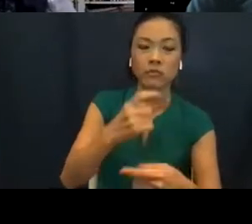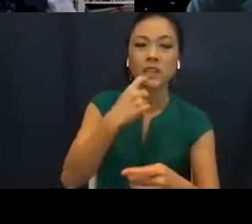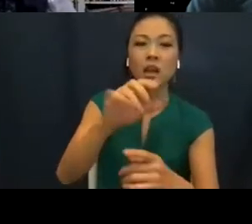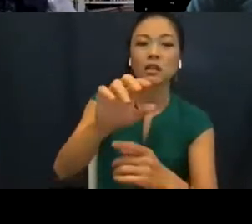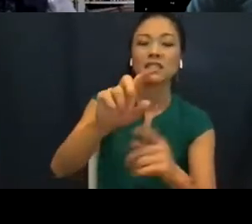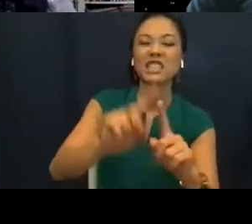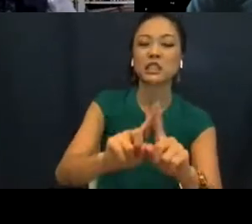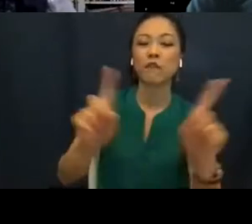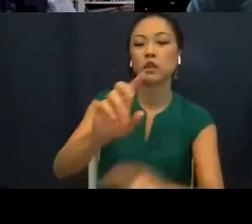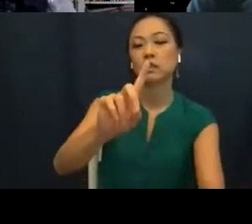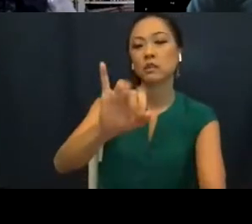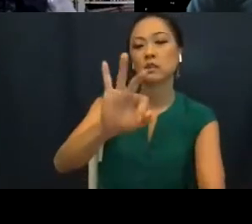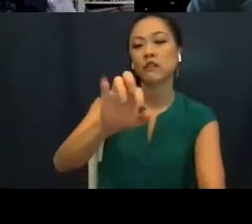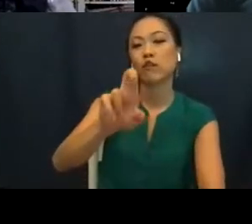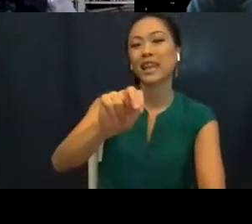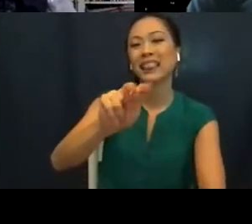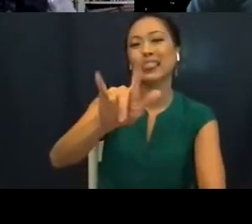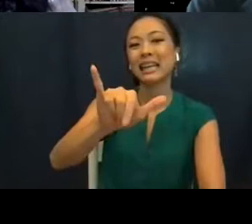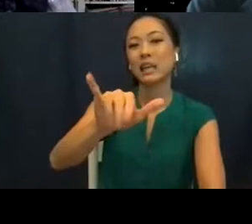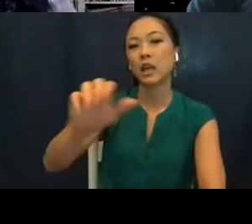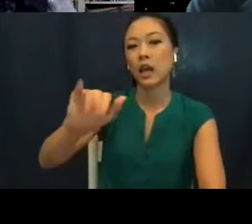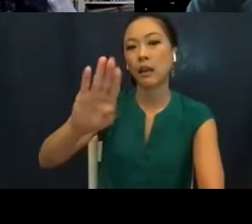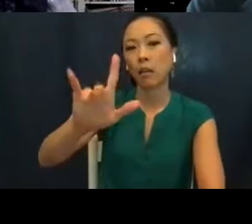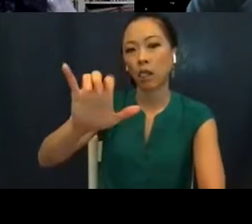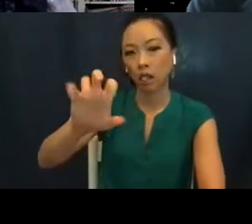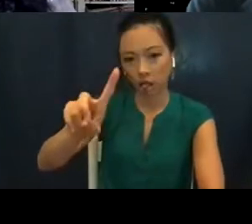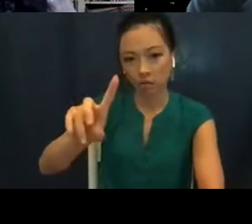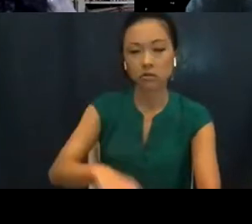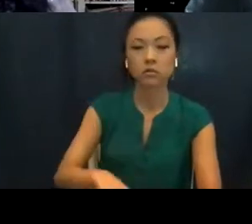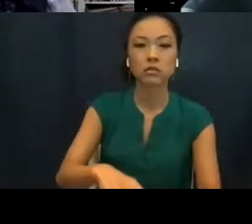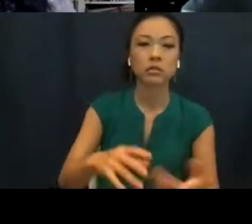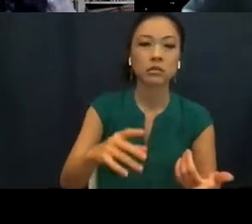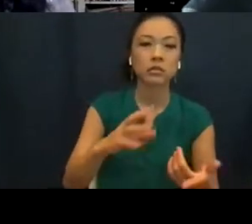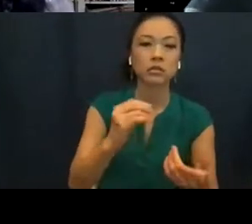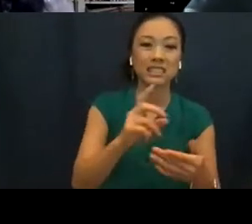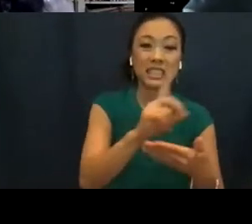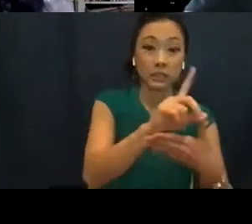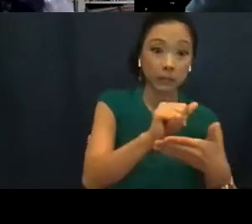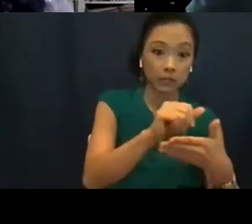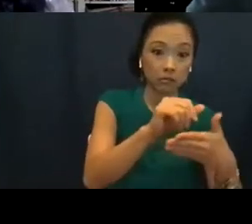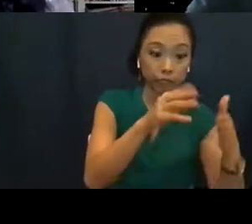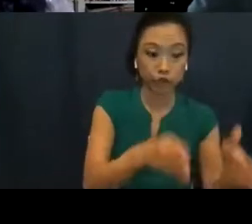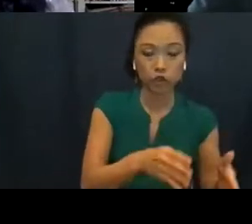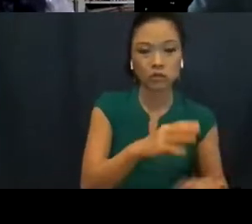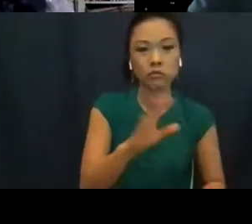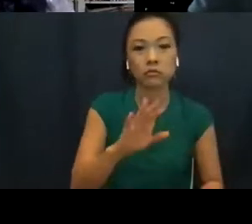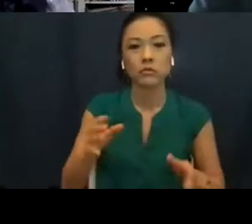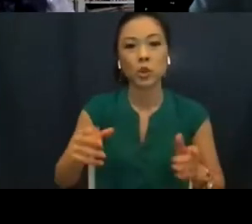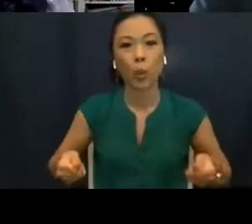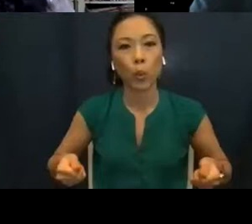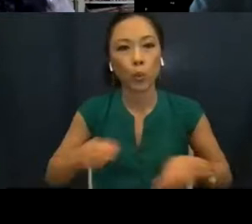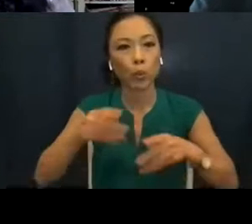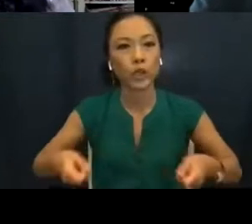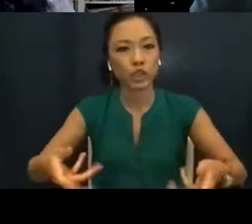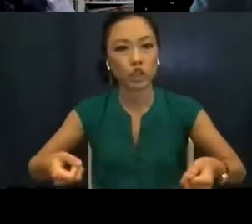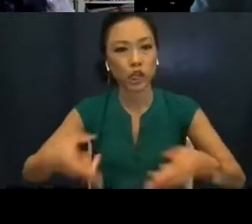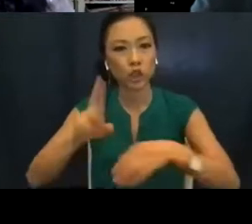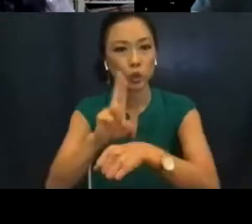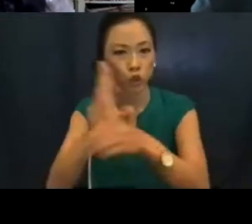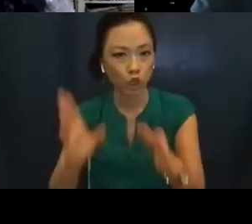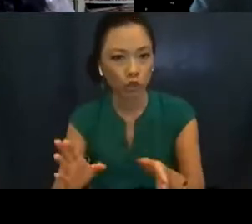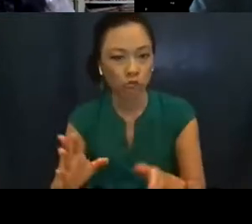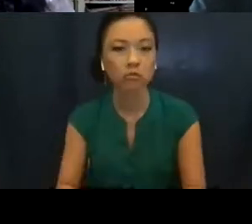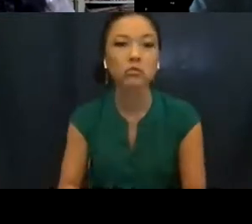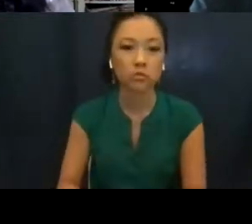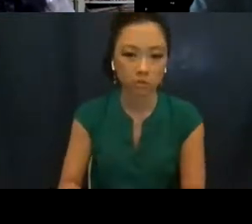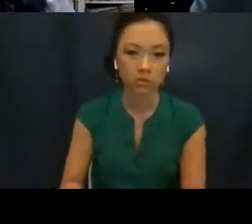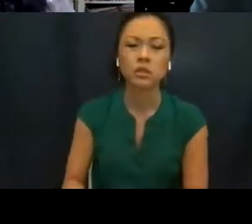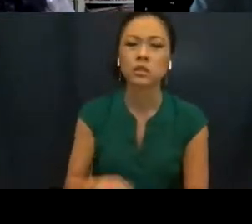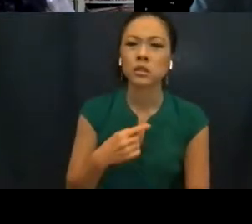I want to dig into this notion of community here. I wonder what it means, especially those representing universities here to think